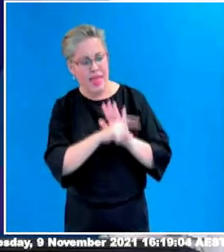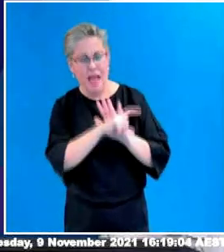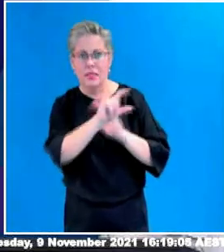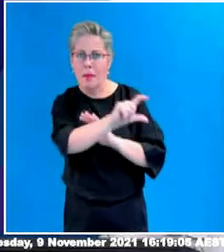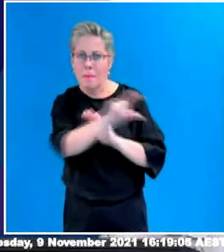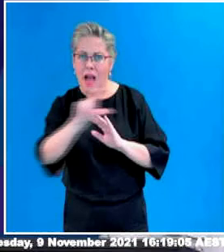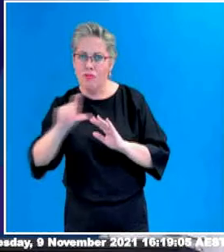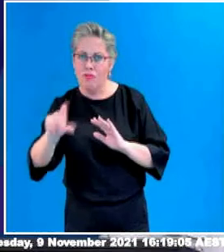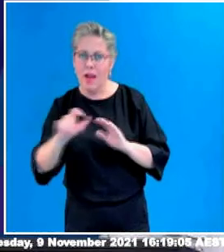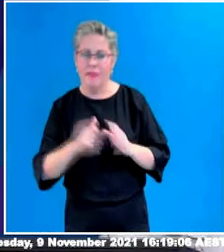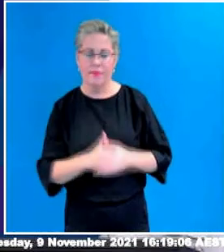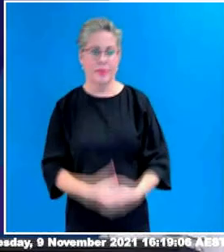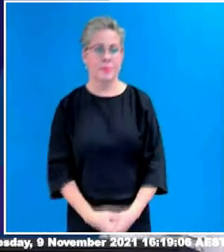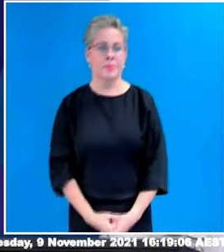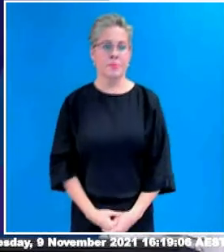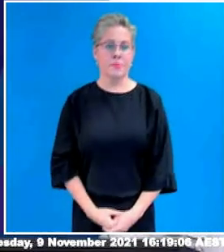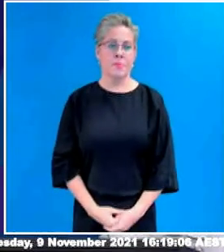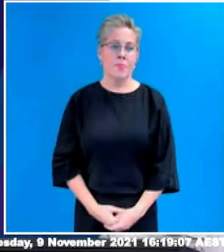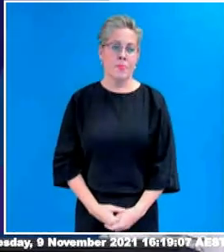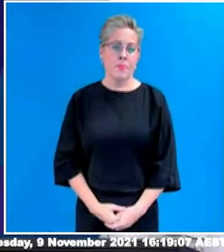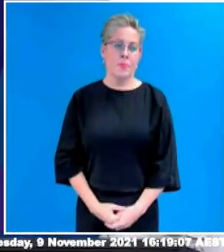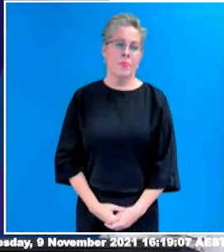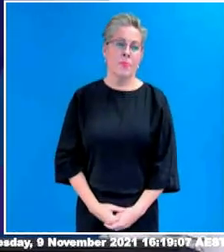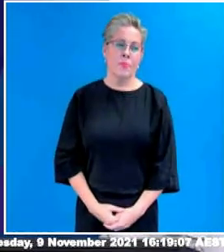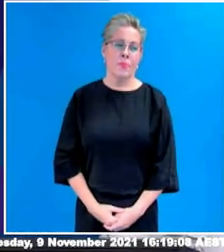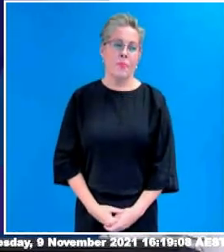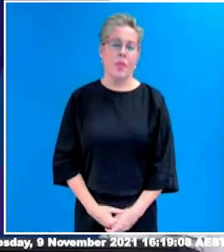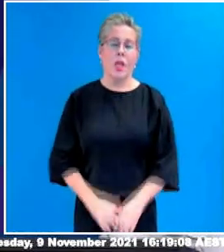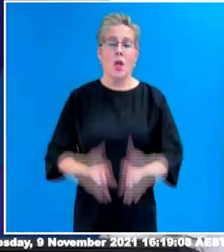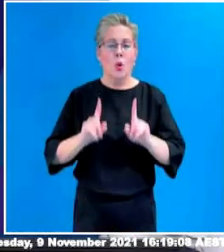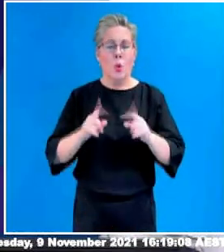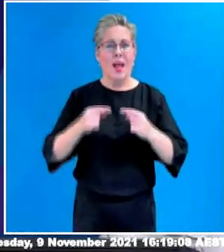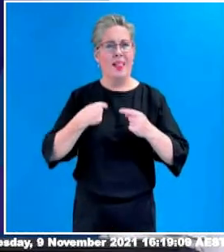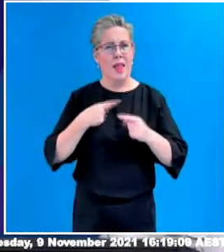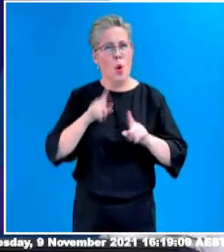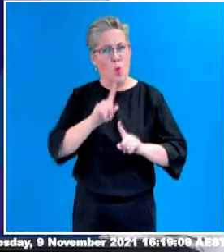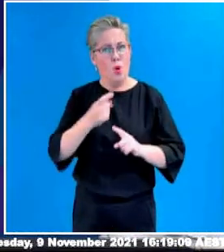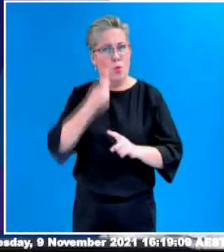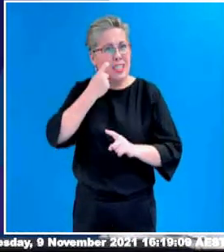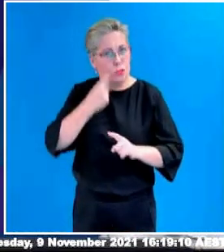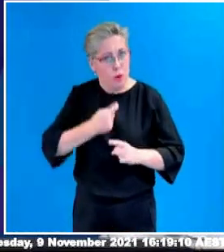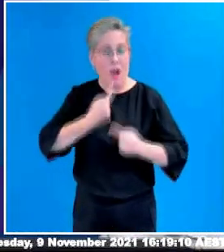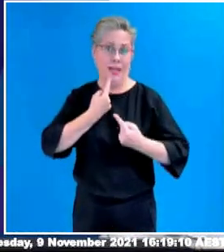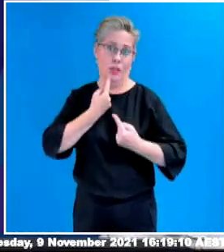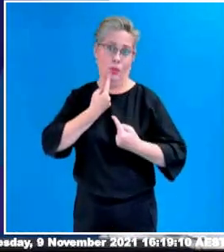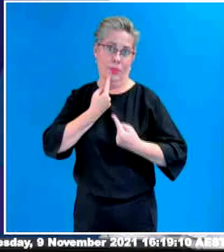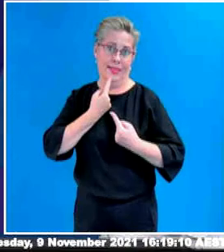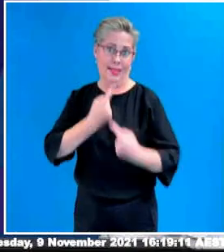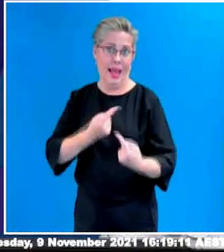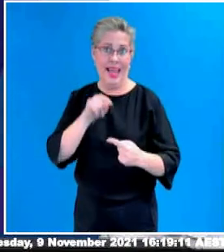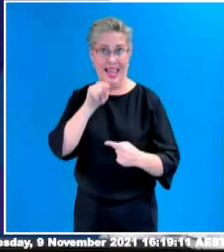Thank you, Commissioner. What we are trying to say there, and it was what I was talking about way back at